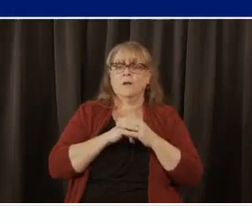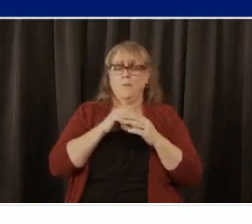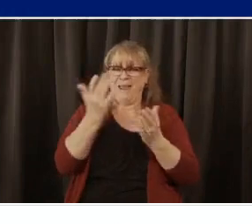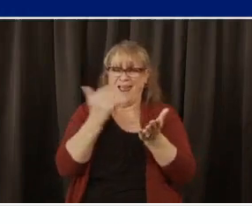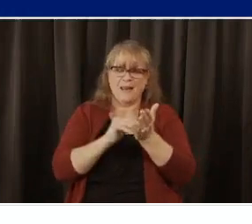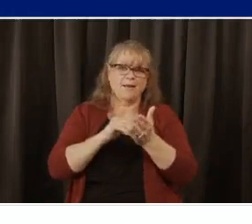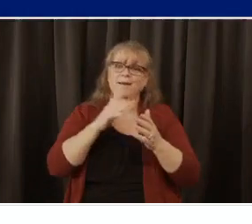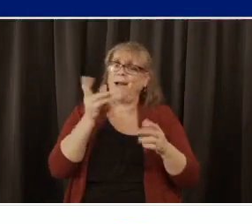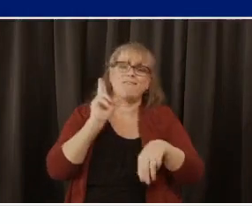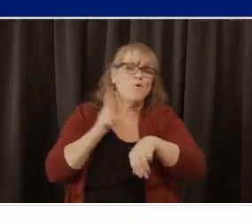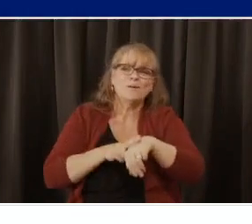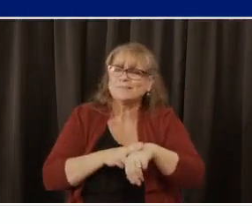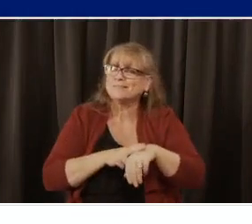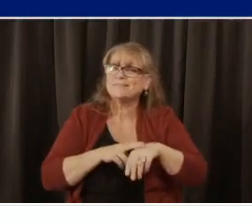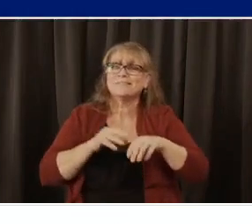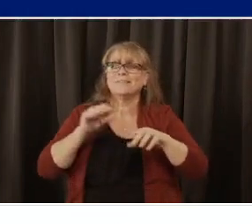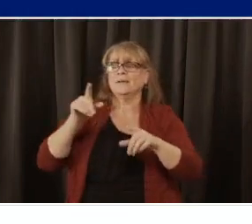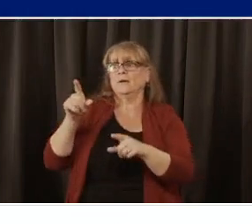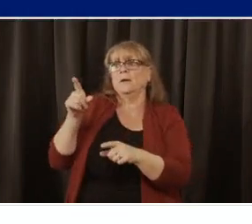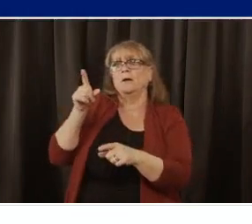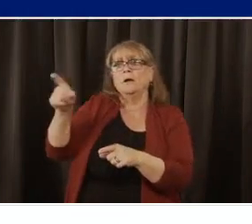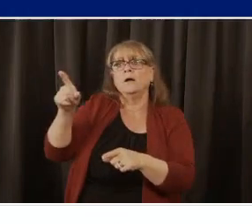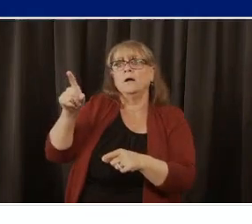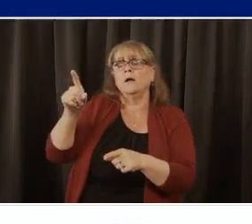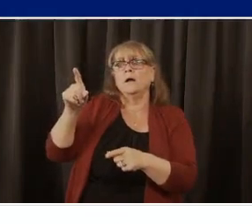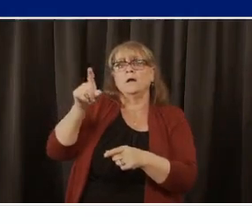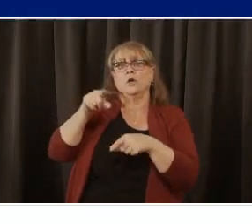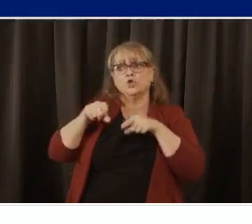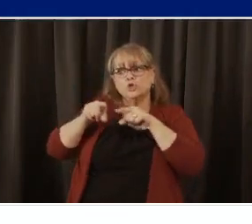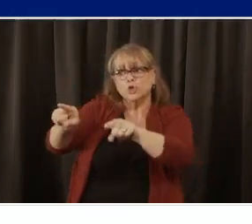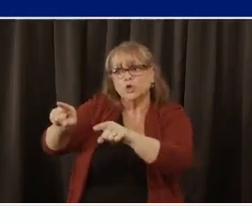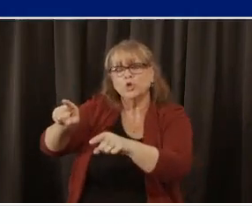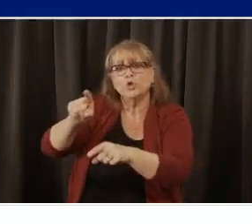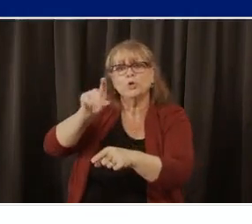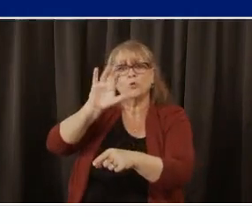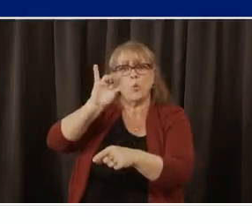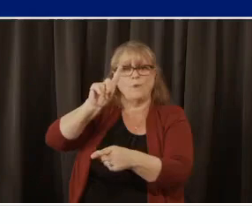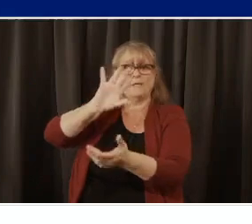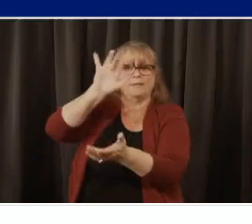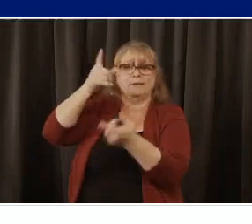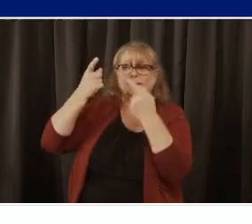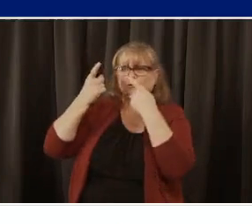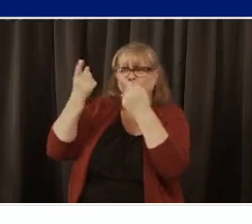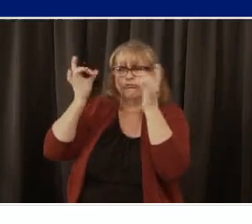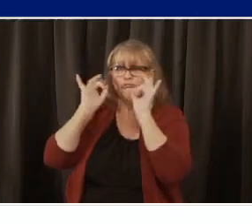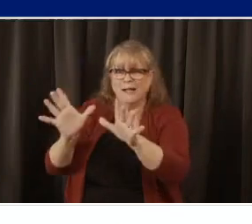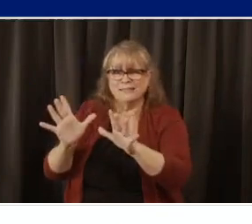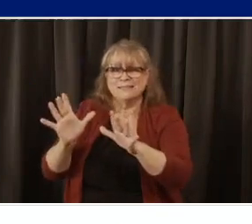one and wave three were our hospitals and our long term care facilities this is where